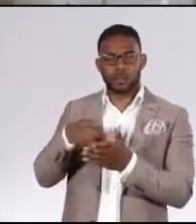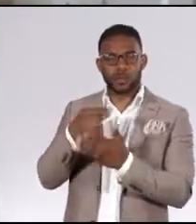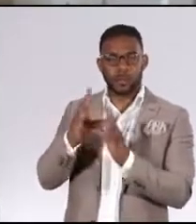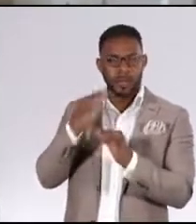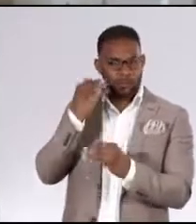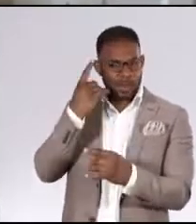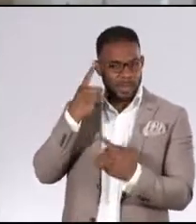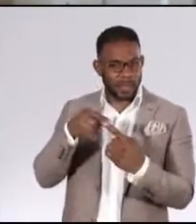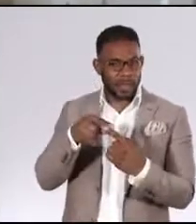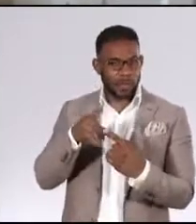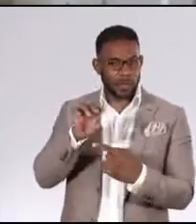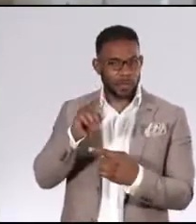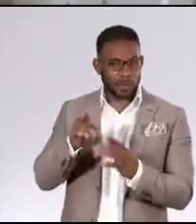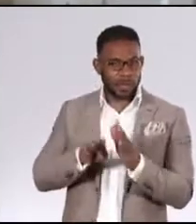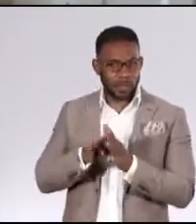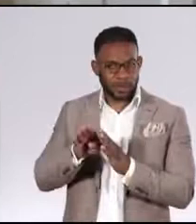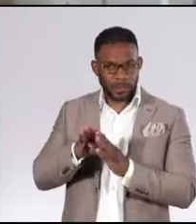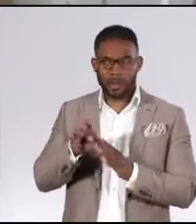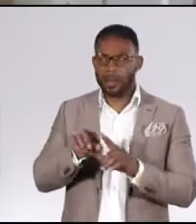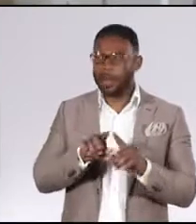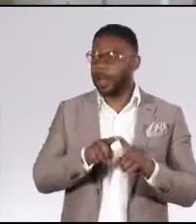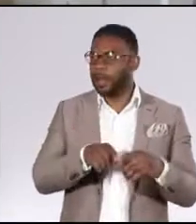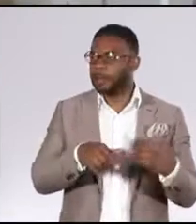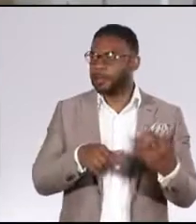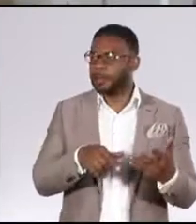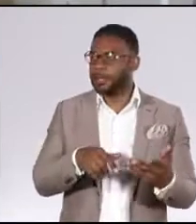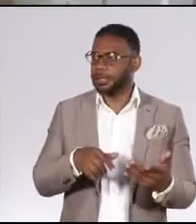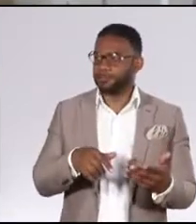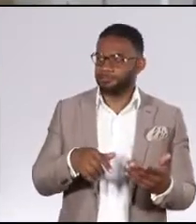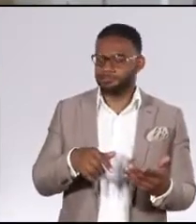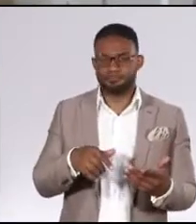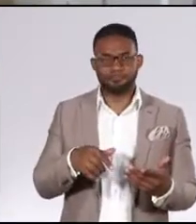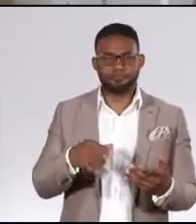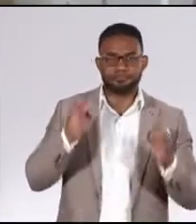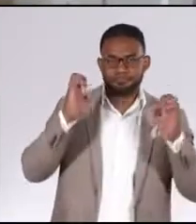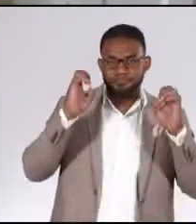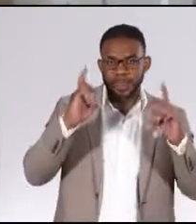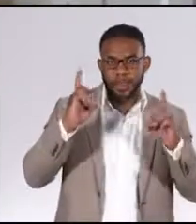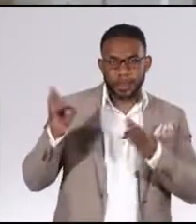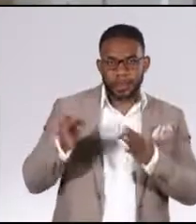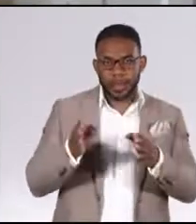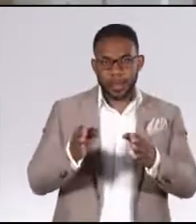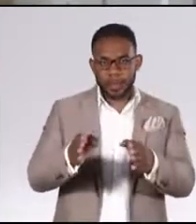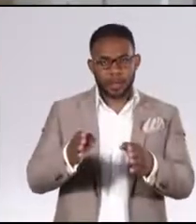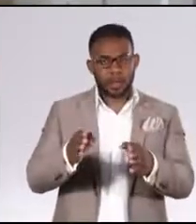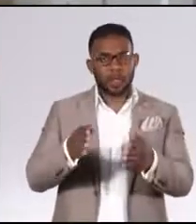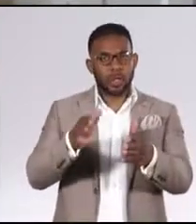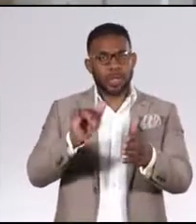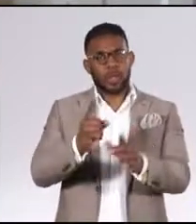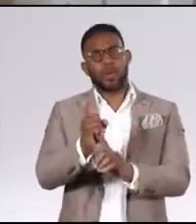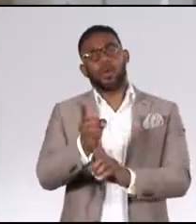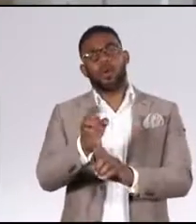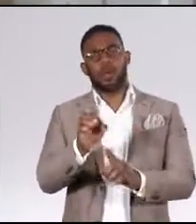of drug development as uh uh as an educational pathway. So it's a moment of of obvious